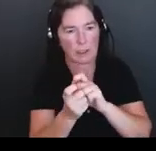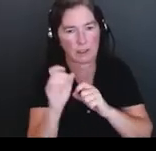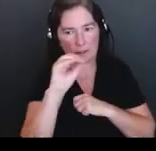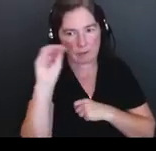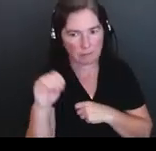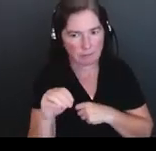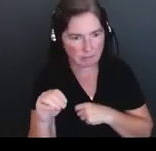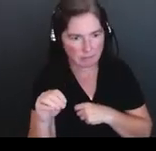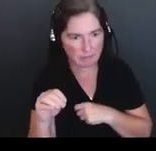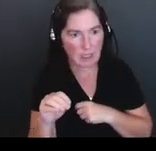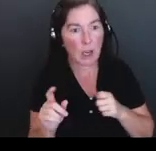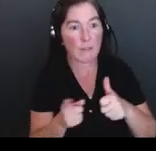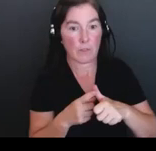Now that I have points, it defaults to evenly distribute the points, but you can if you want it one criteria weighted more than the other.